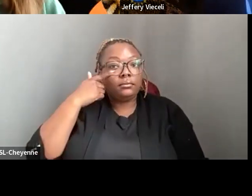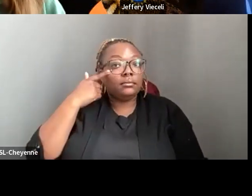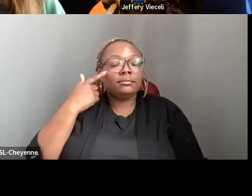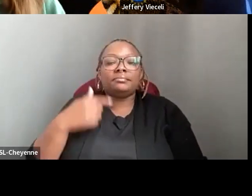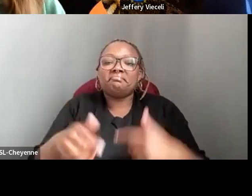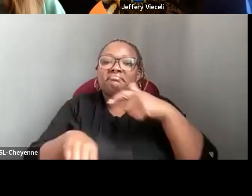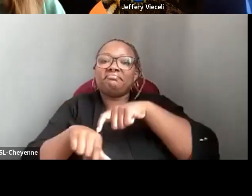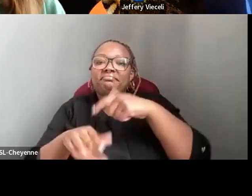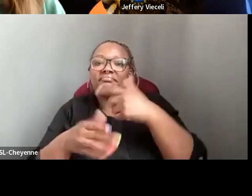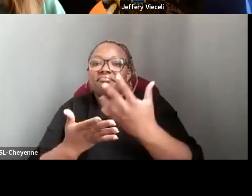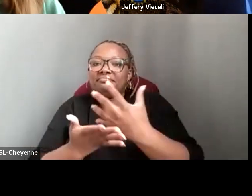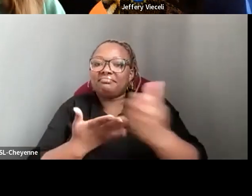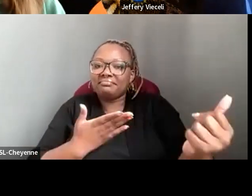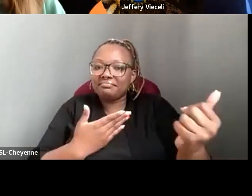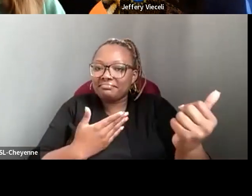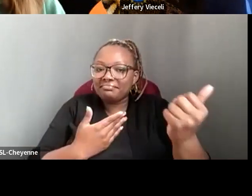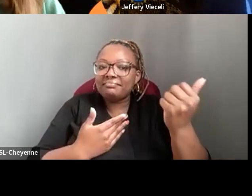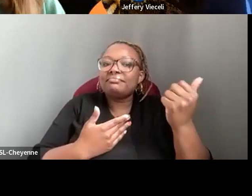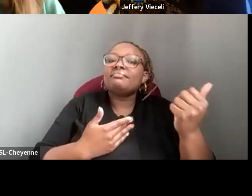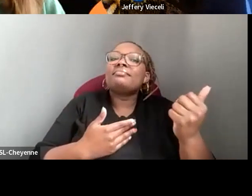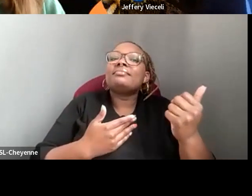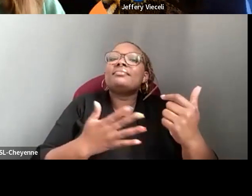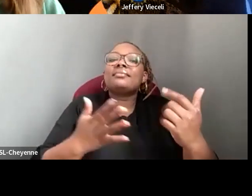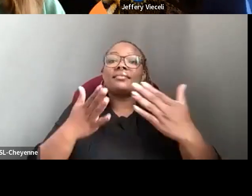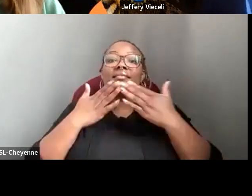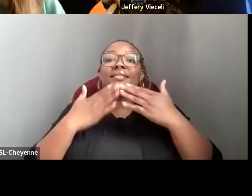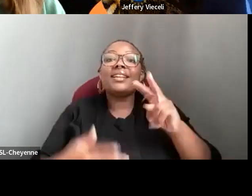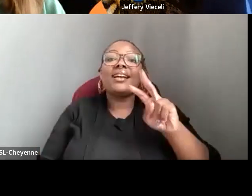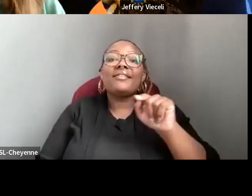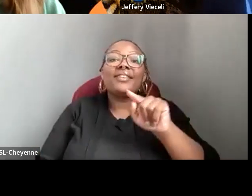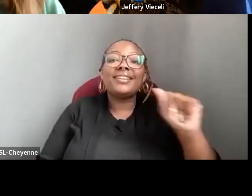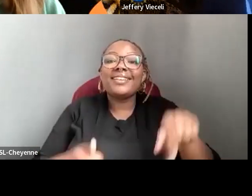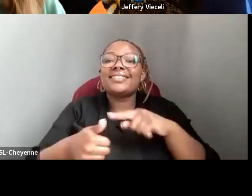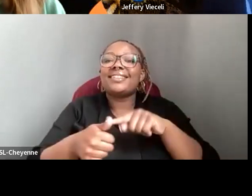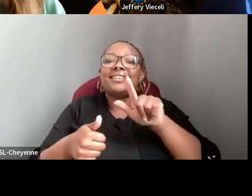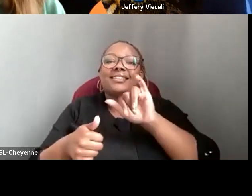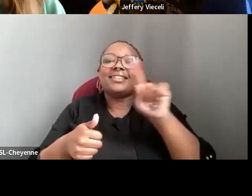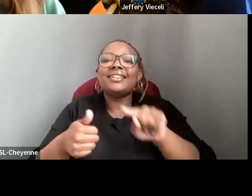So I do want to thank you Vanessa, Liz, and Jeff for presenting,